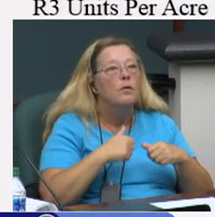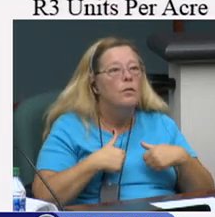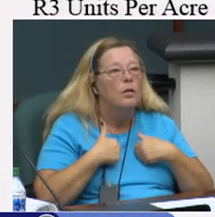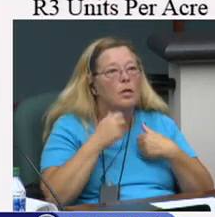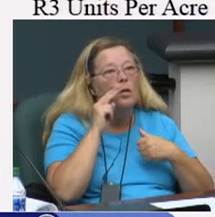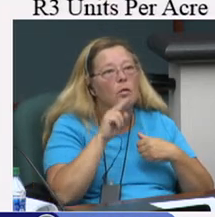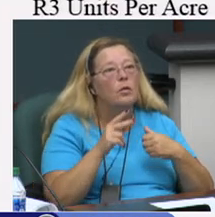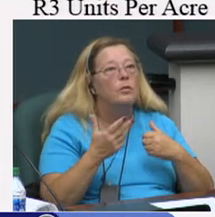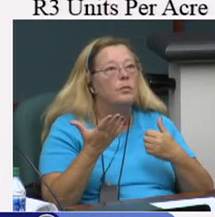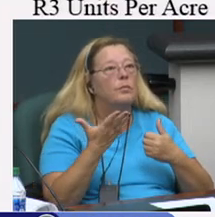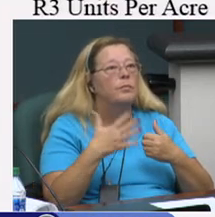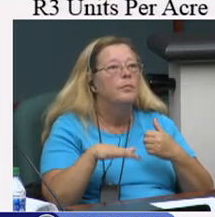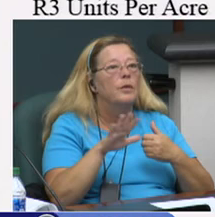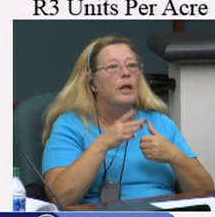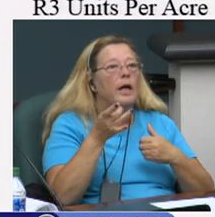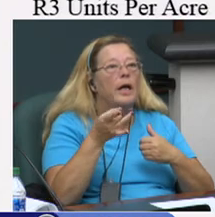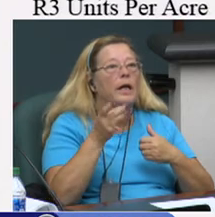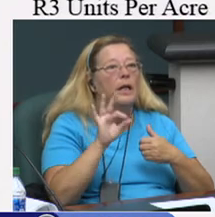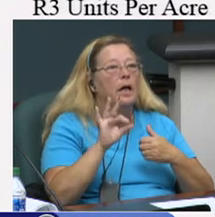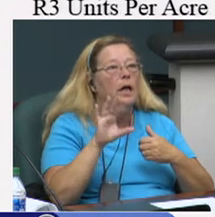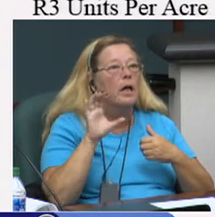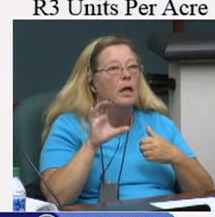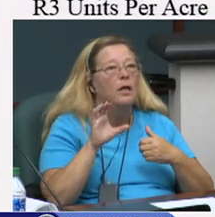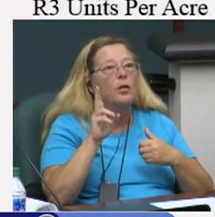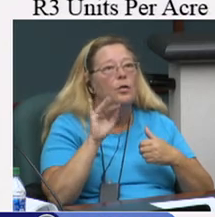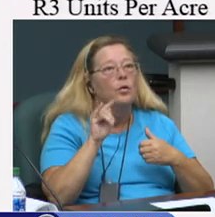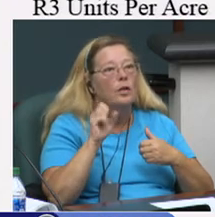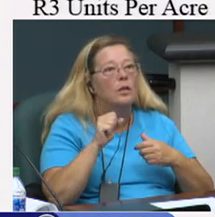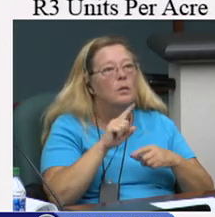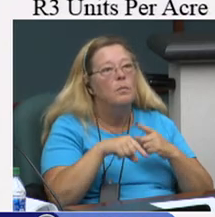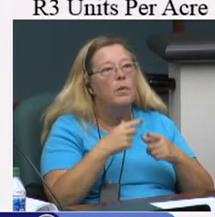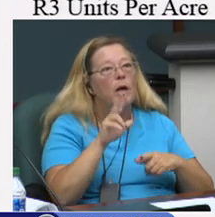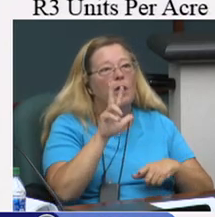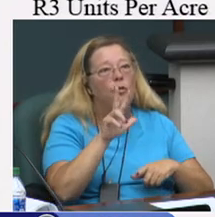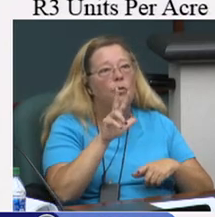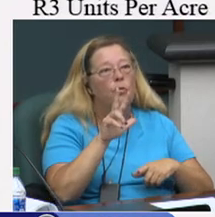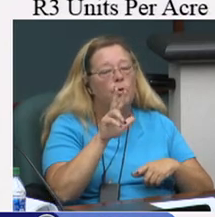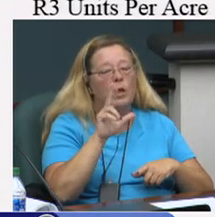at about eighty nine hundred units comes up to about three units per acre if you